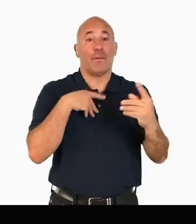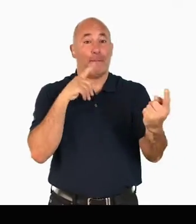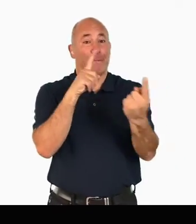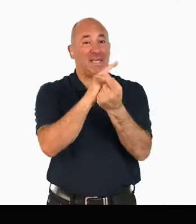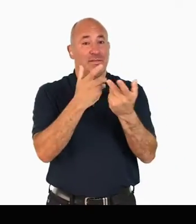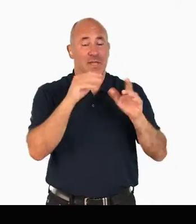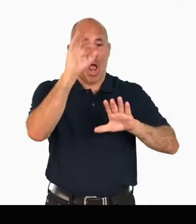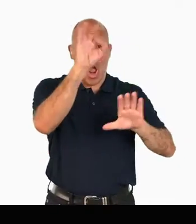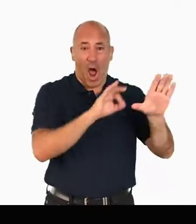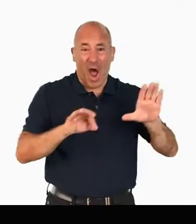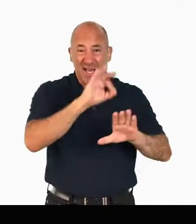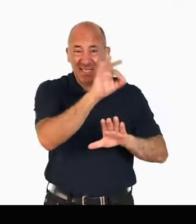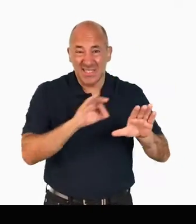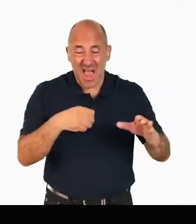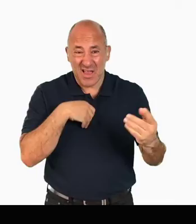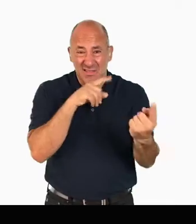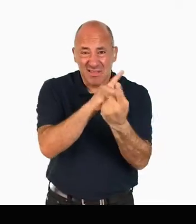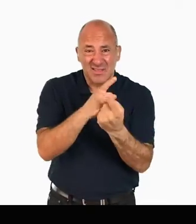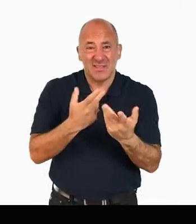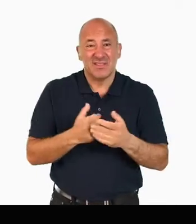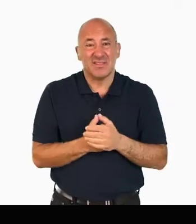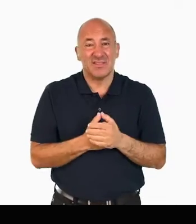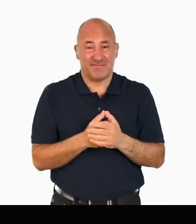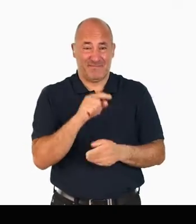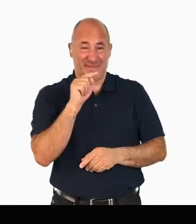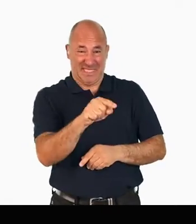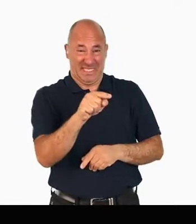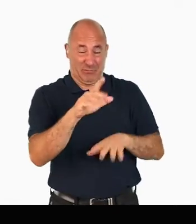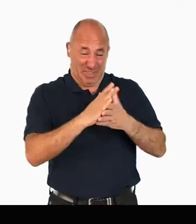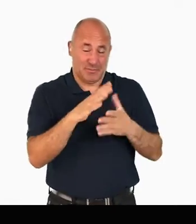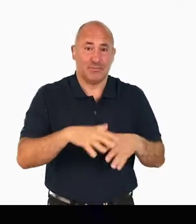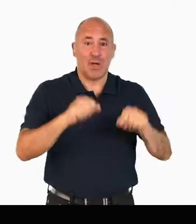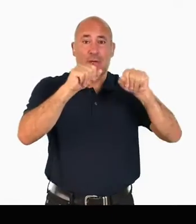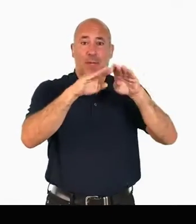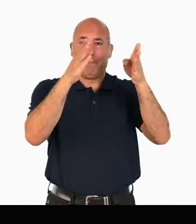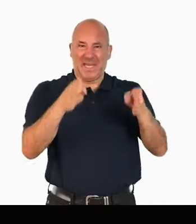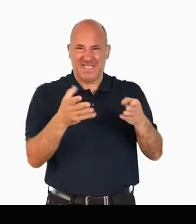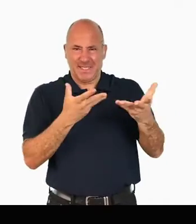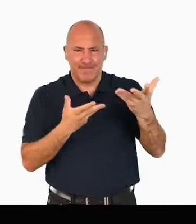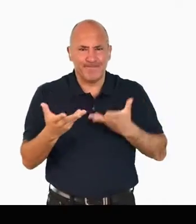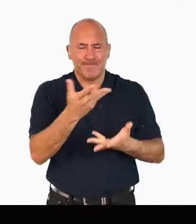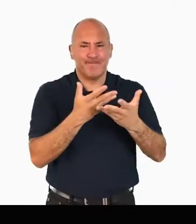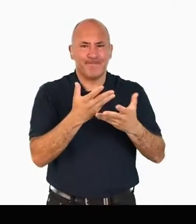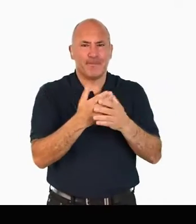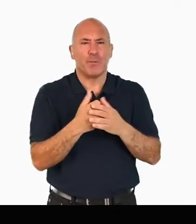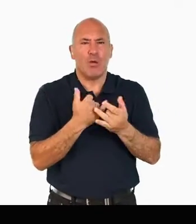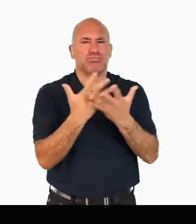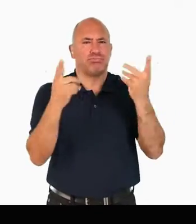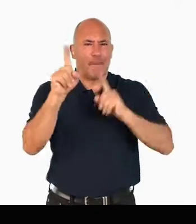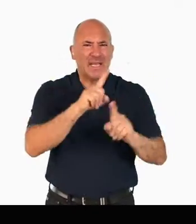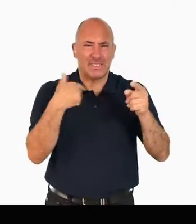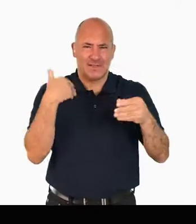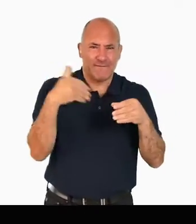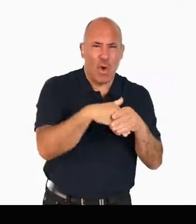That's about the building to begin with But I did get very involved in a lot of meetings and